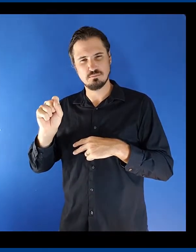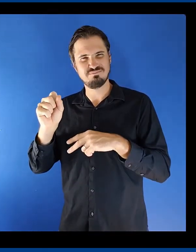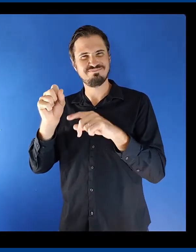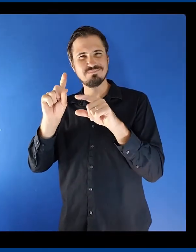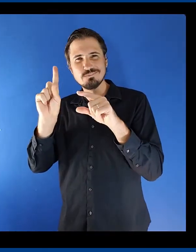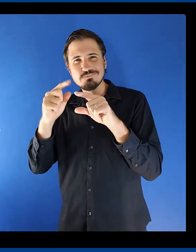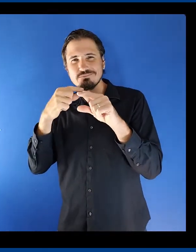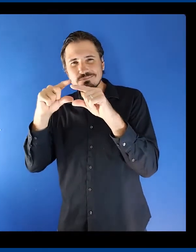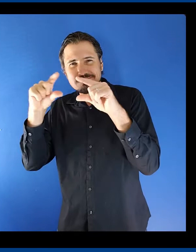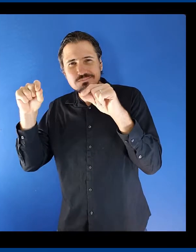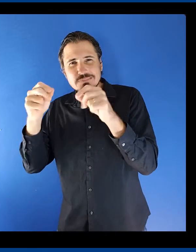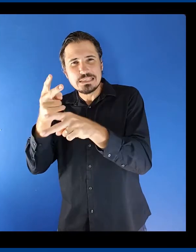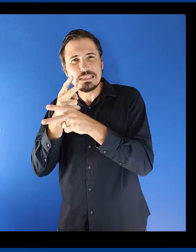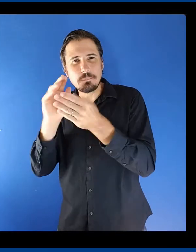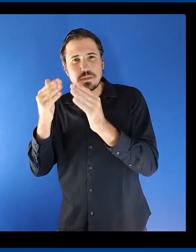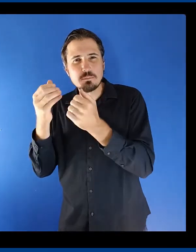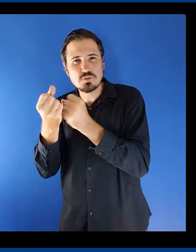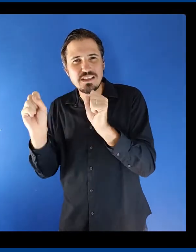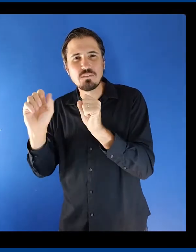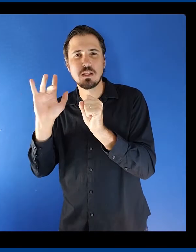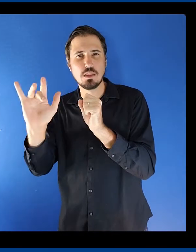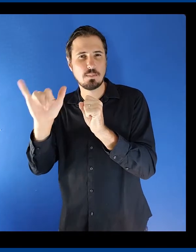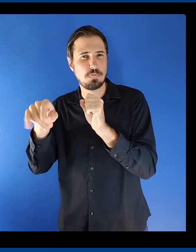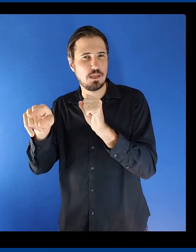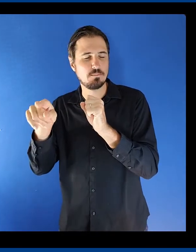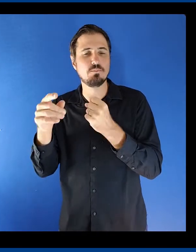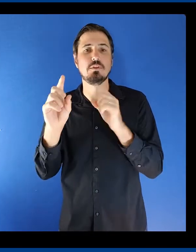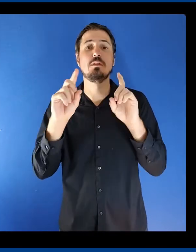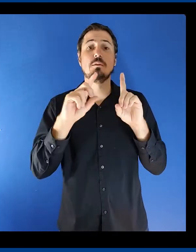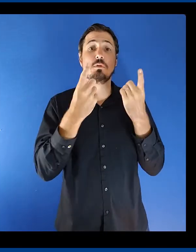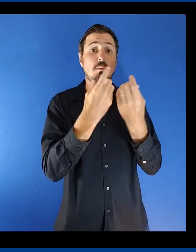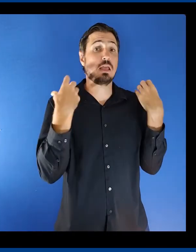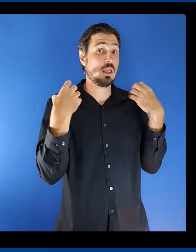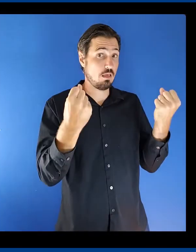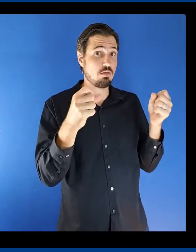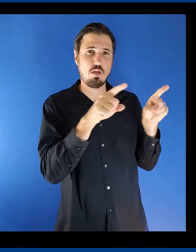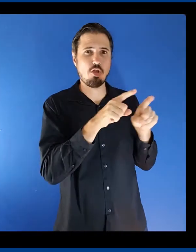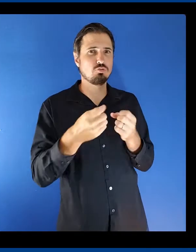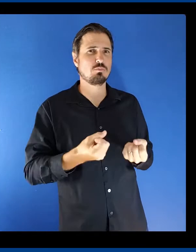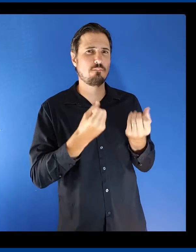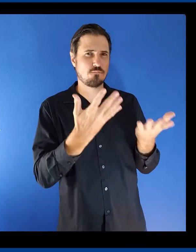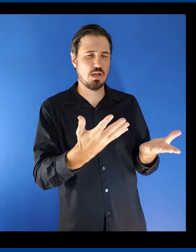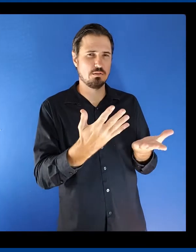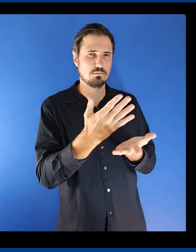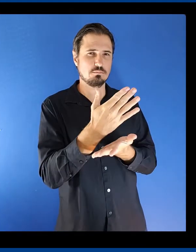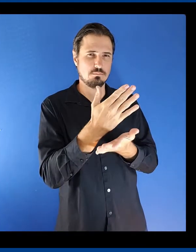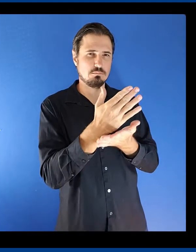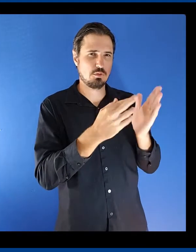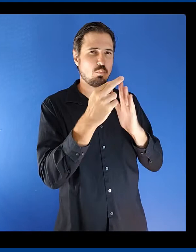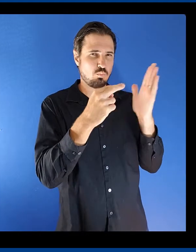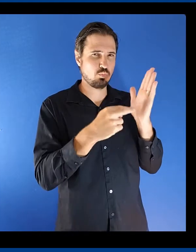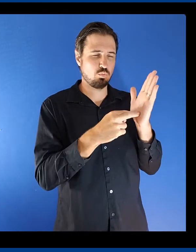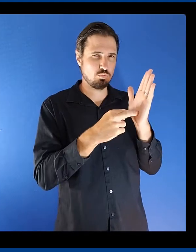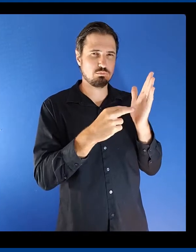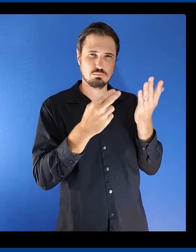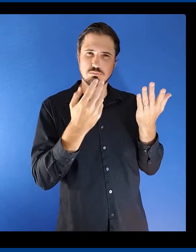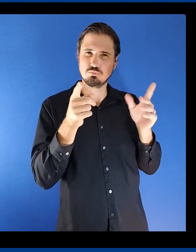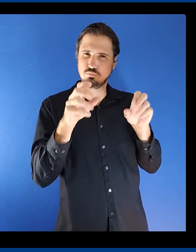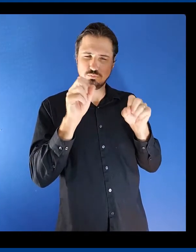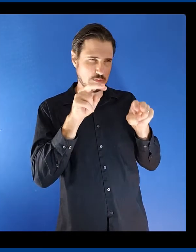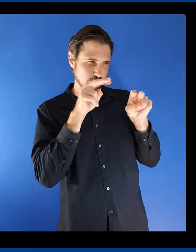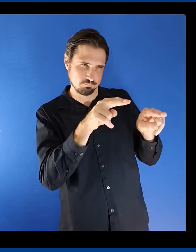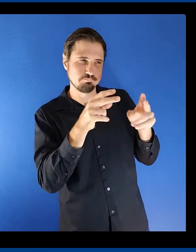The state Department of Health also provides Safe Practices, which should be used as a guideline for businesses toward a safe reopening.